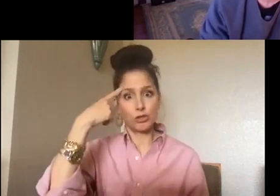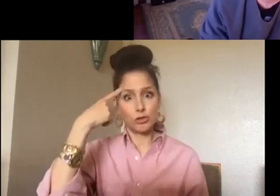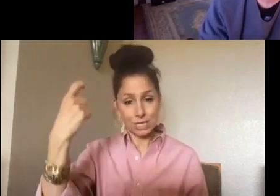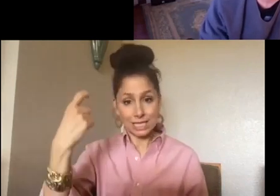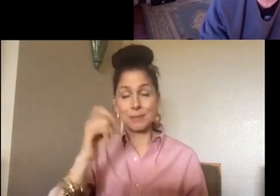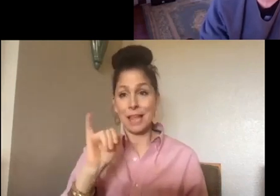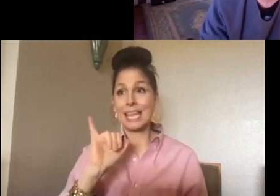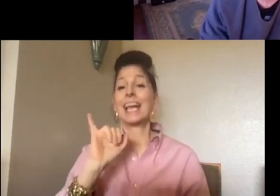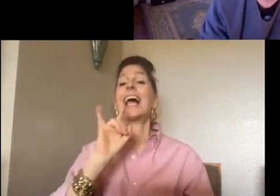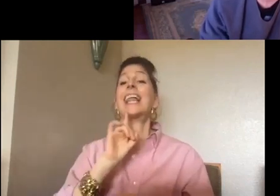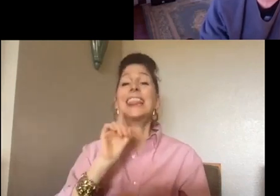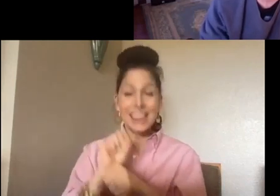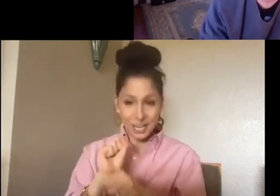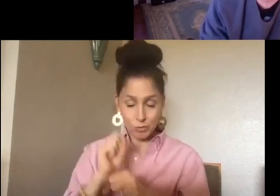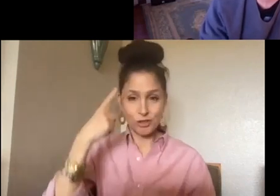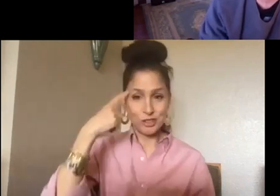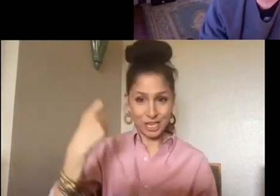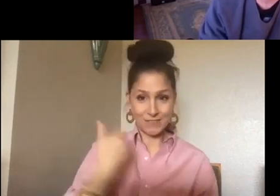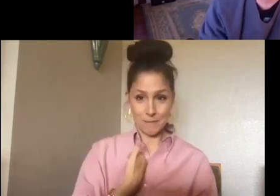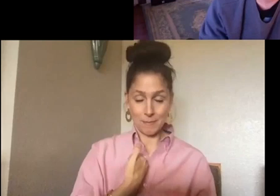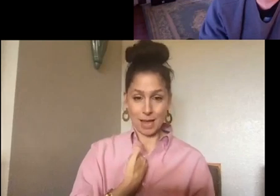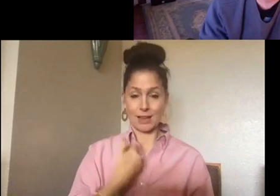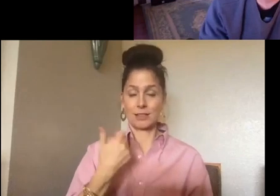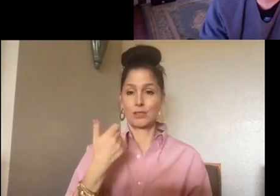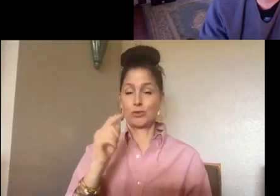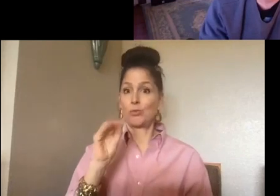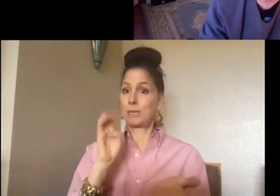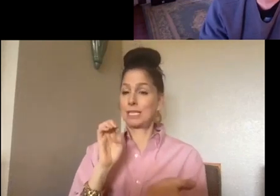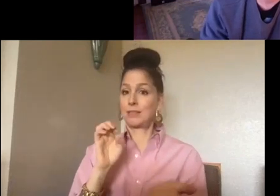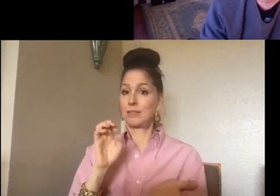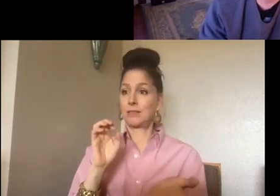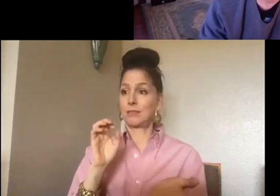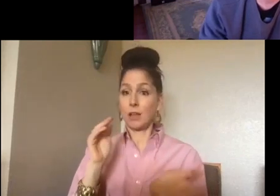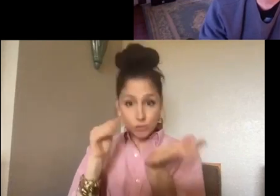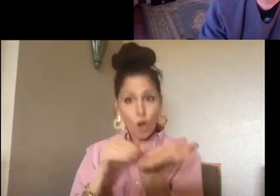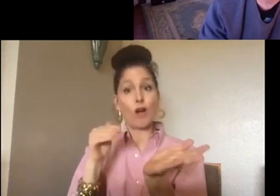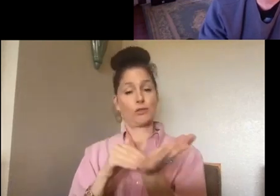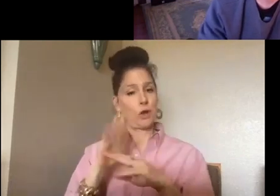and I always dreamed, and this is true, I dreamed that I would